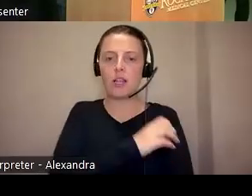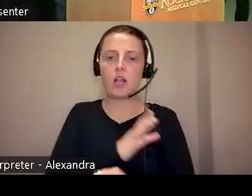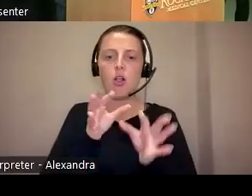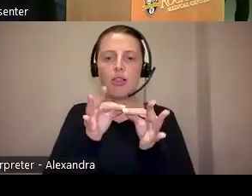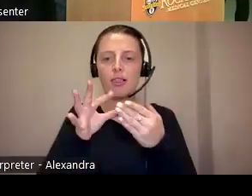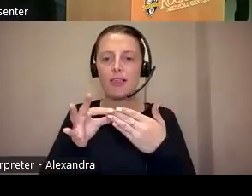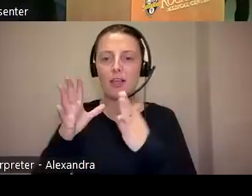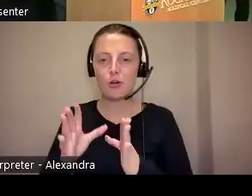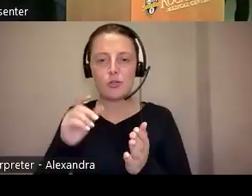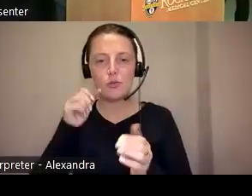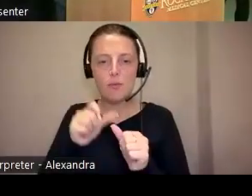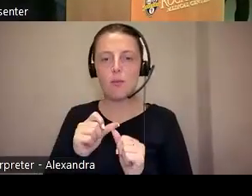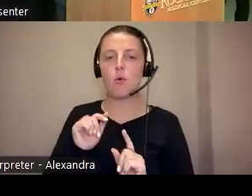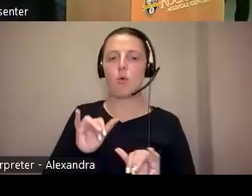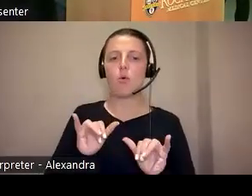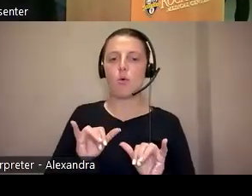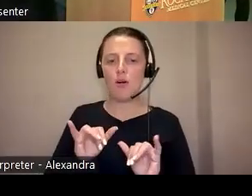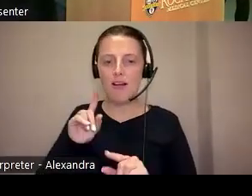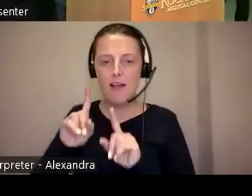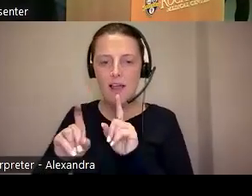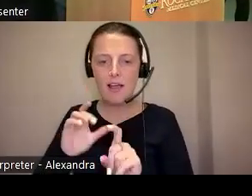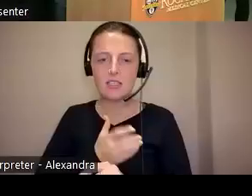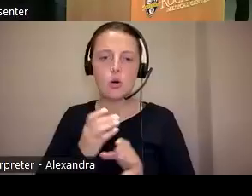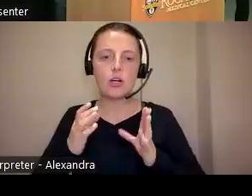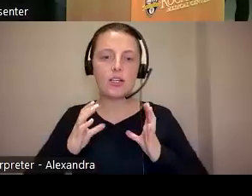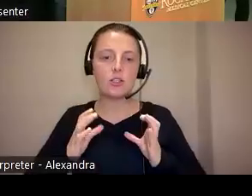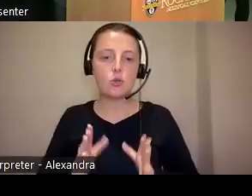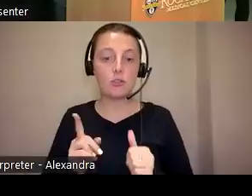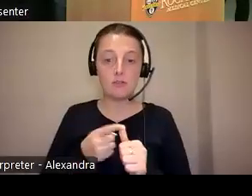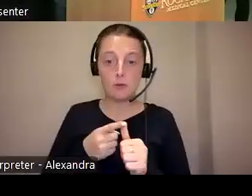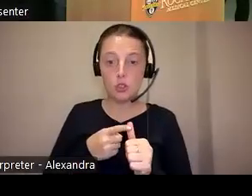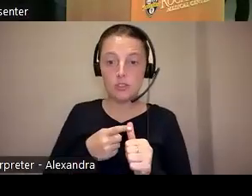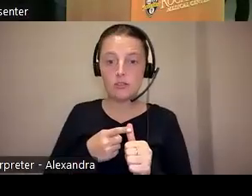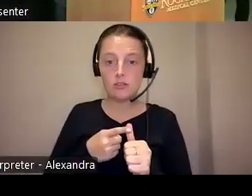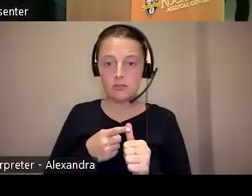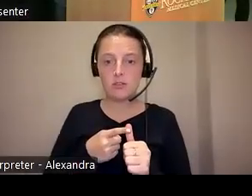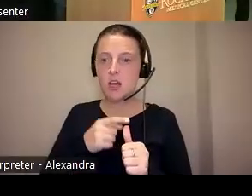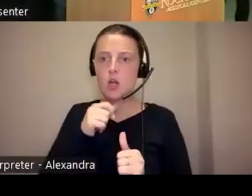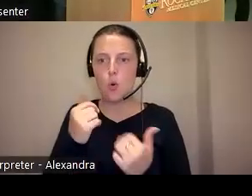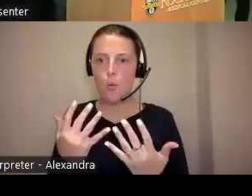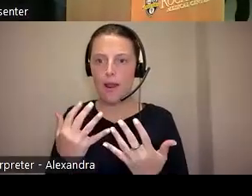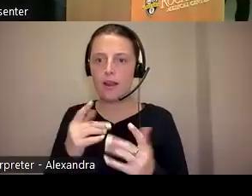um and really change the culture of how we make decisions. In the 2020s, our CAC